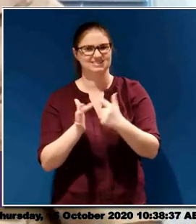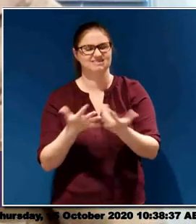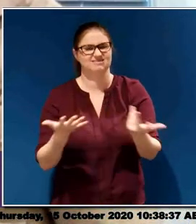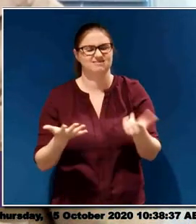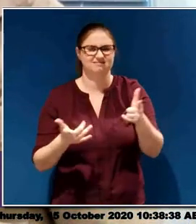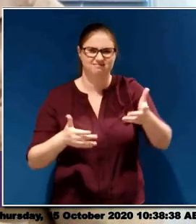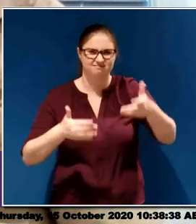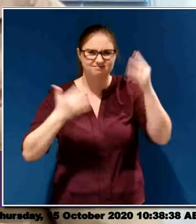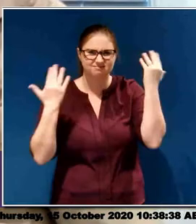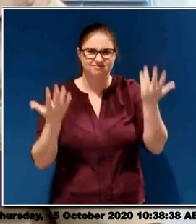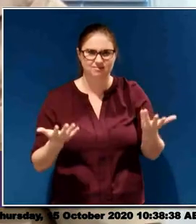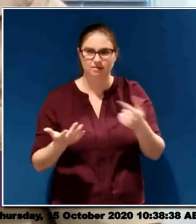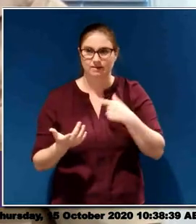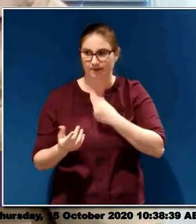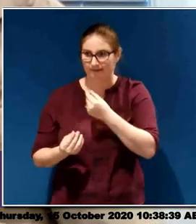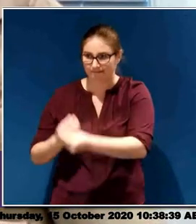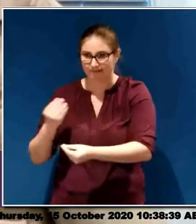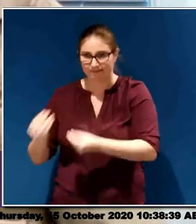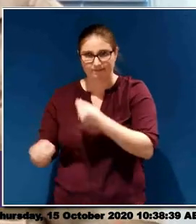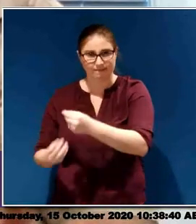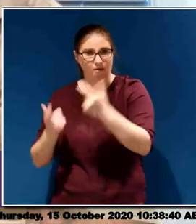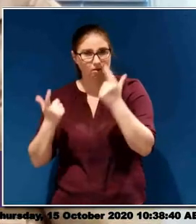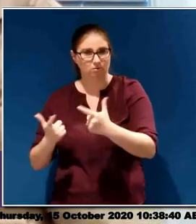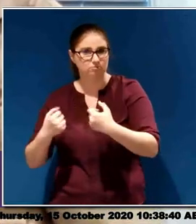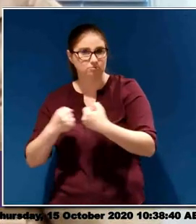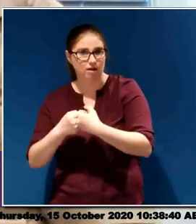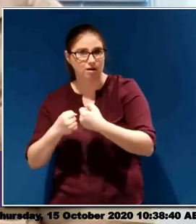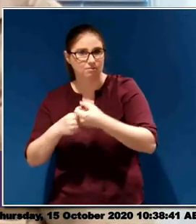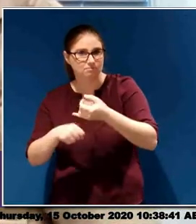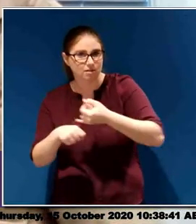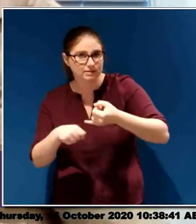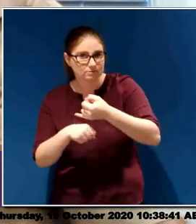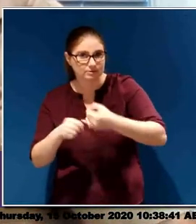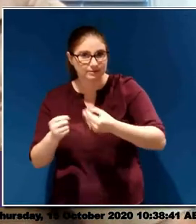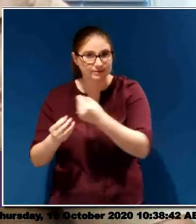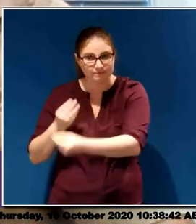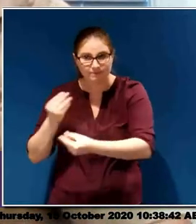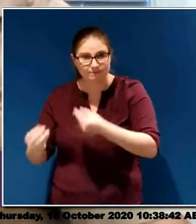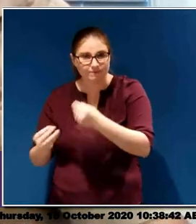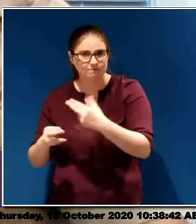try and ease his anxiety, all different sorts of things, so his moods would change with that as well.